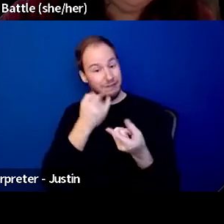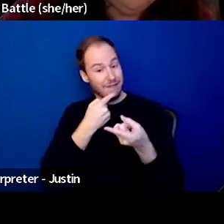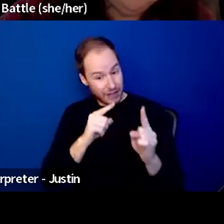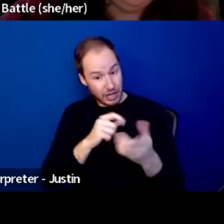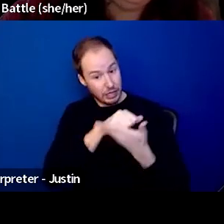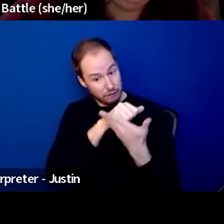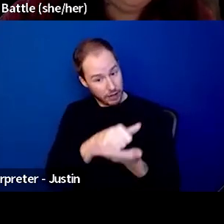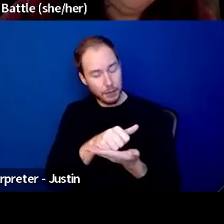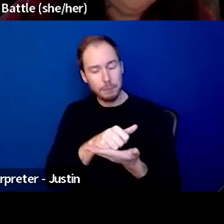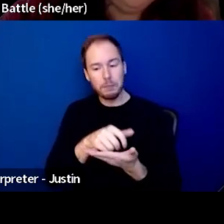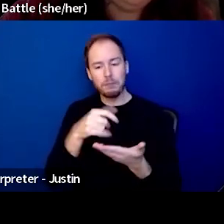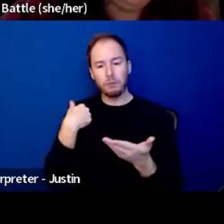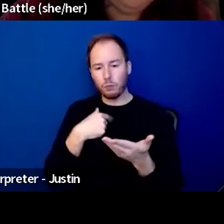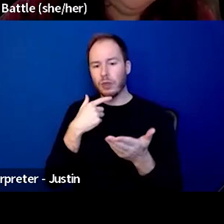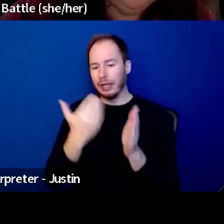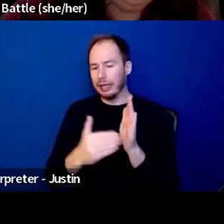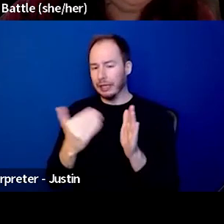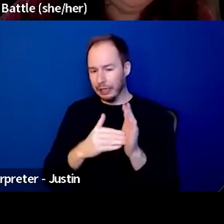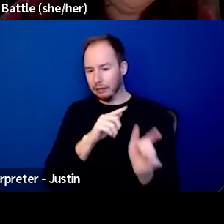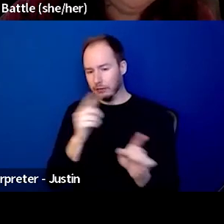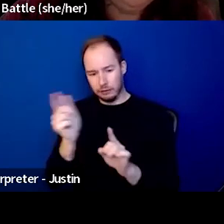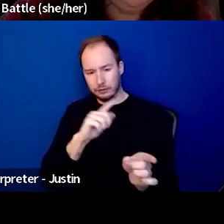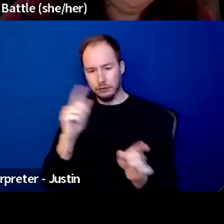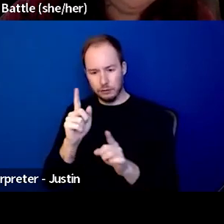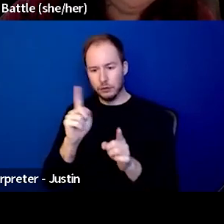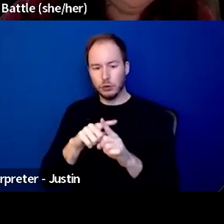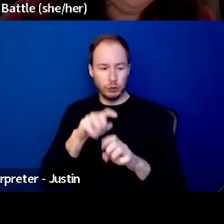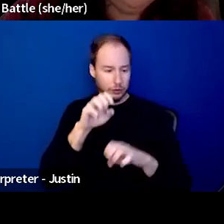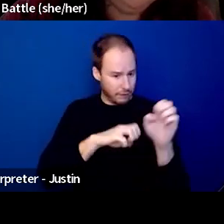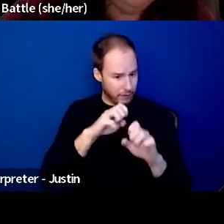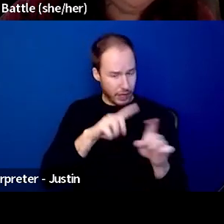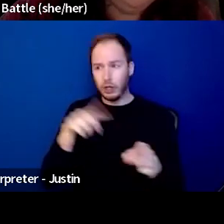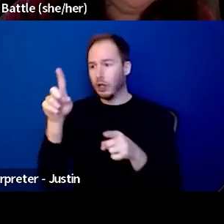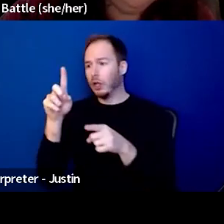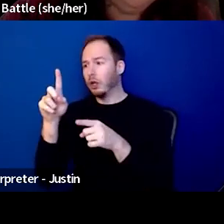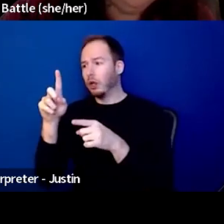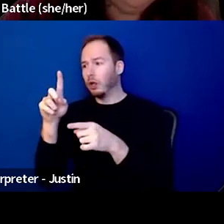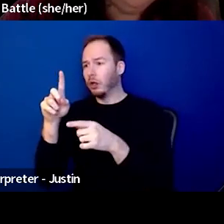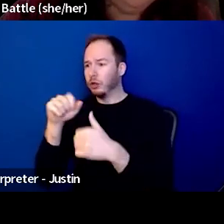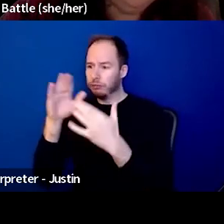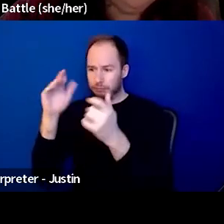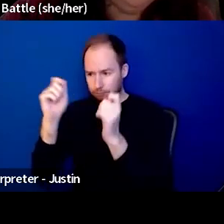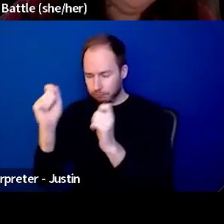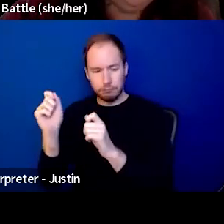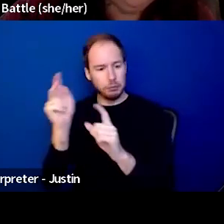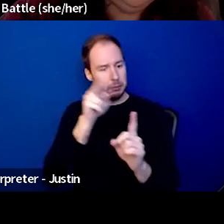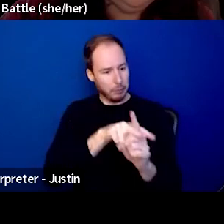In this iterative process of evaluating the Lifeline, taking them to our standards training and practices committee, and our steering committee,